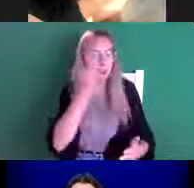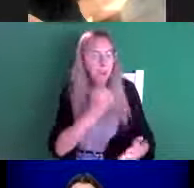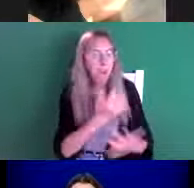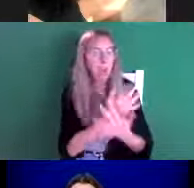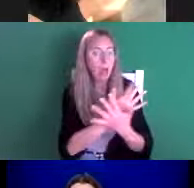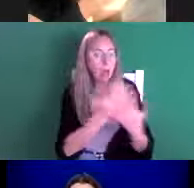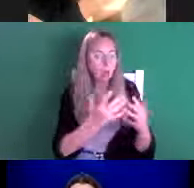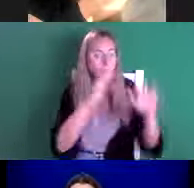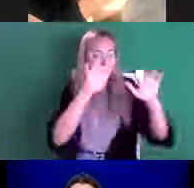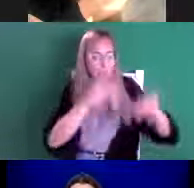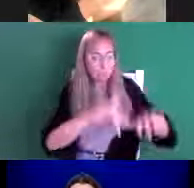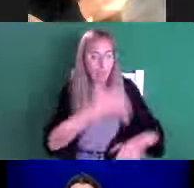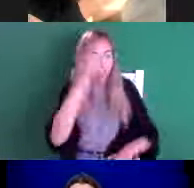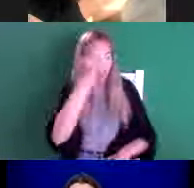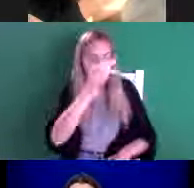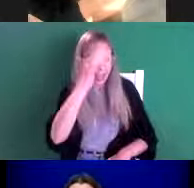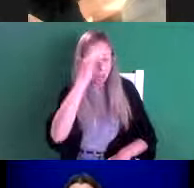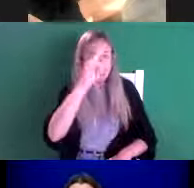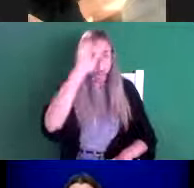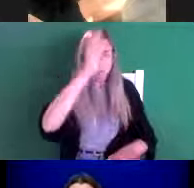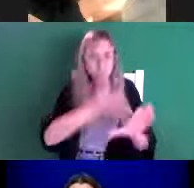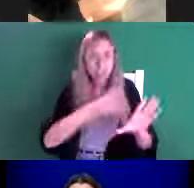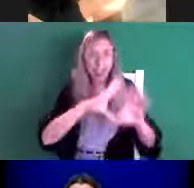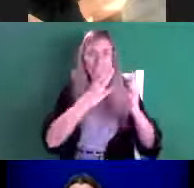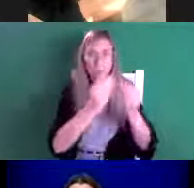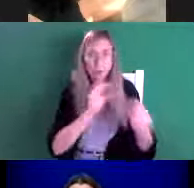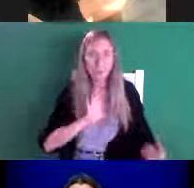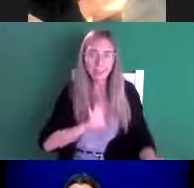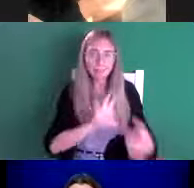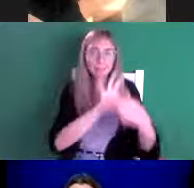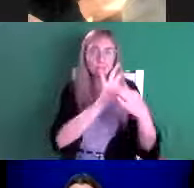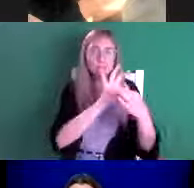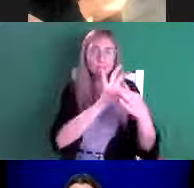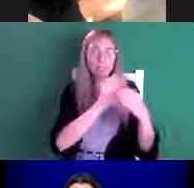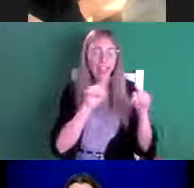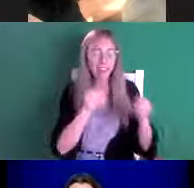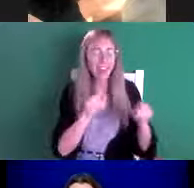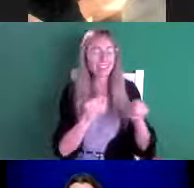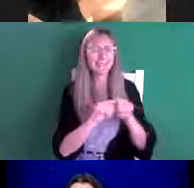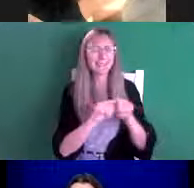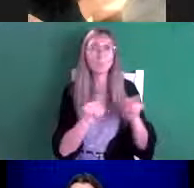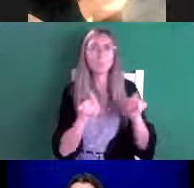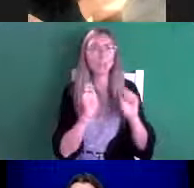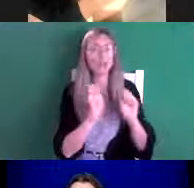theories and the philosophy behind black art and clearly it's treated as a proper part of the art